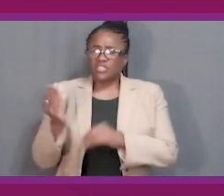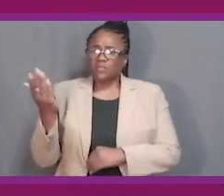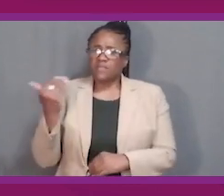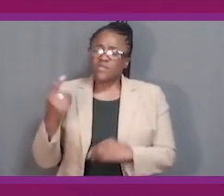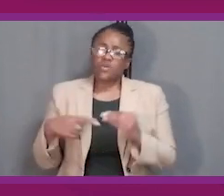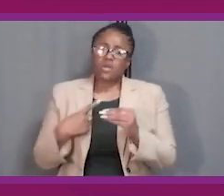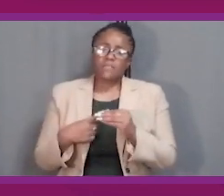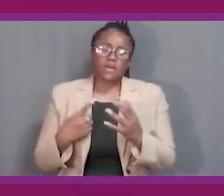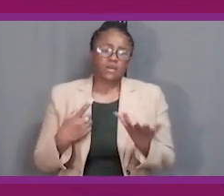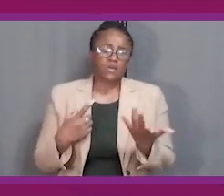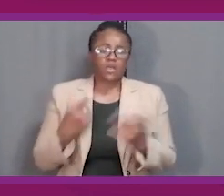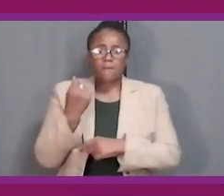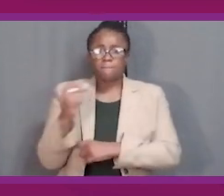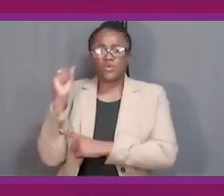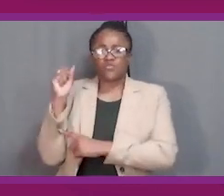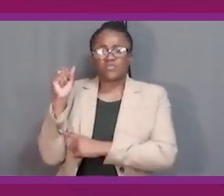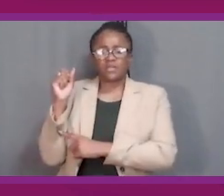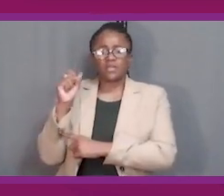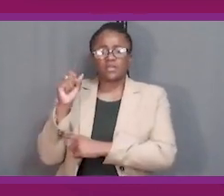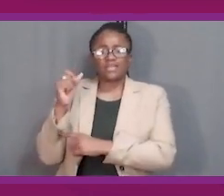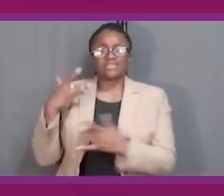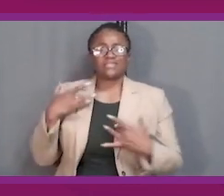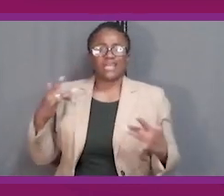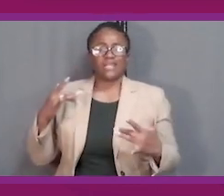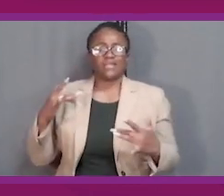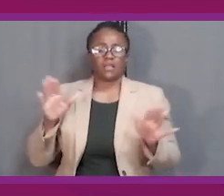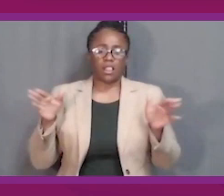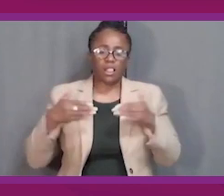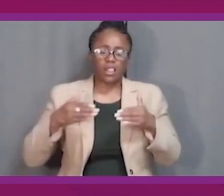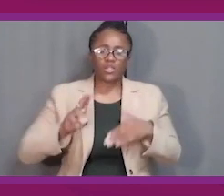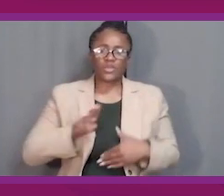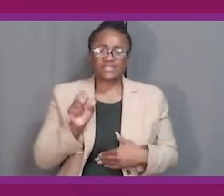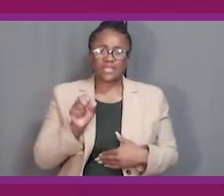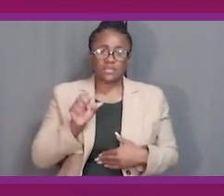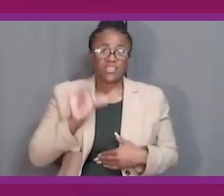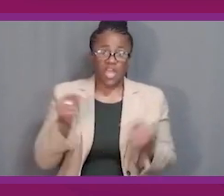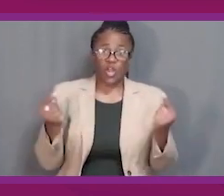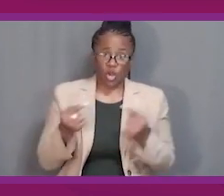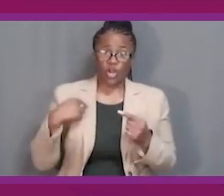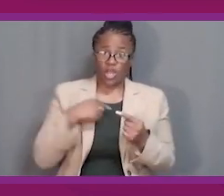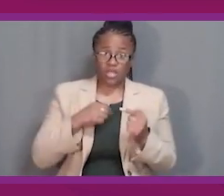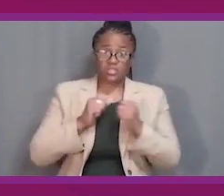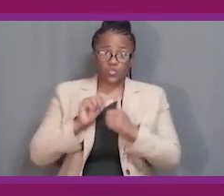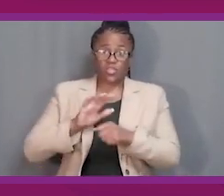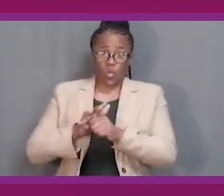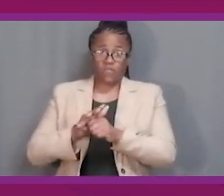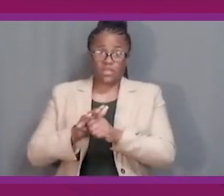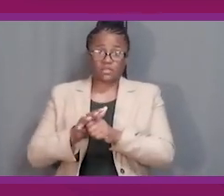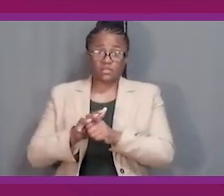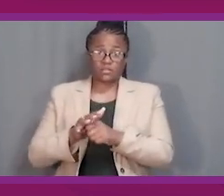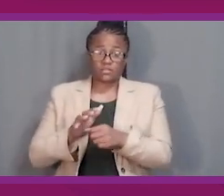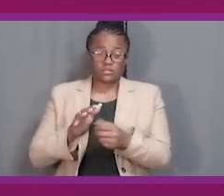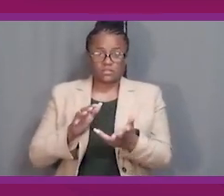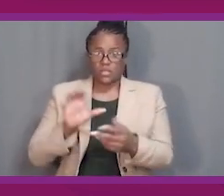us with COVID because in terms of policy, in terms of vaccines, all of that was really,